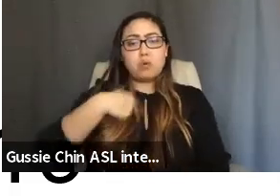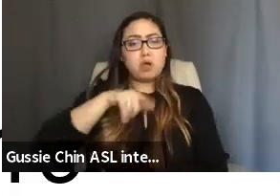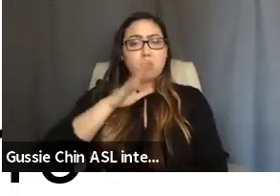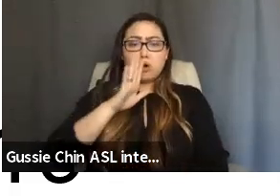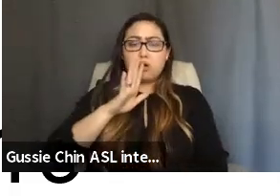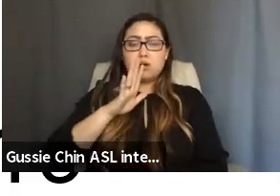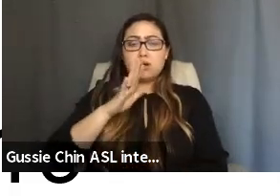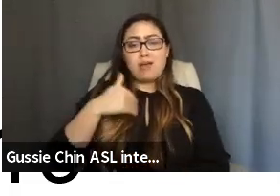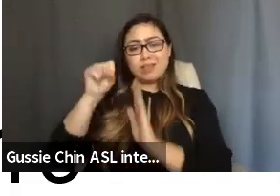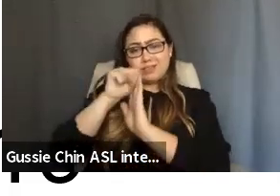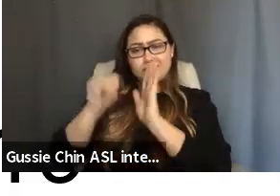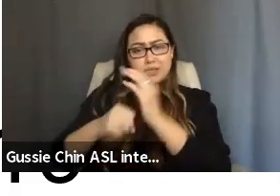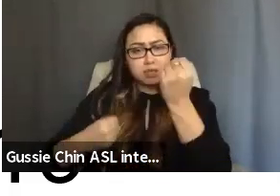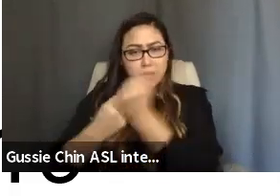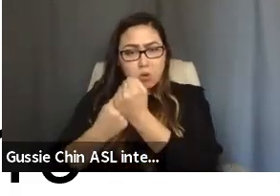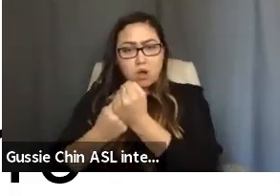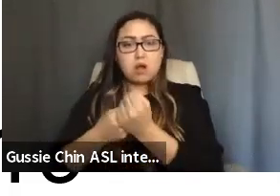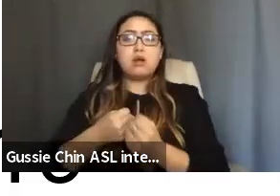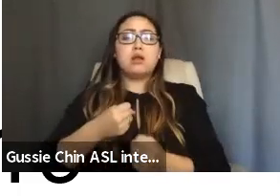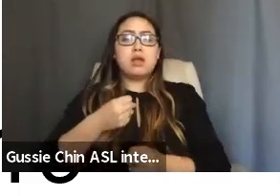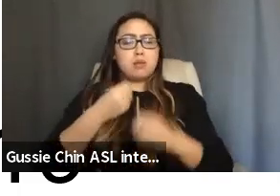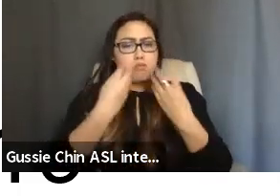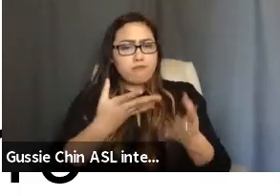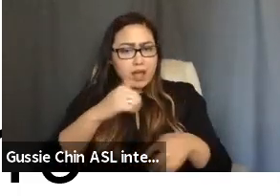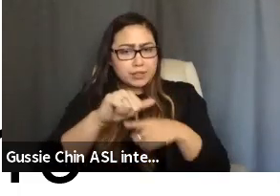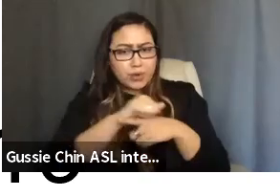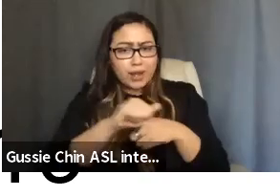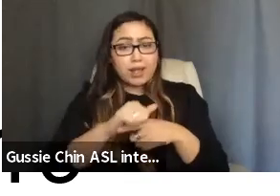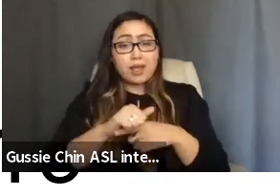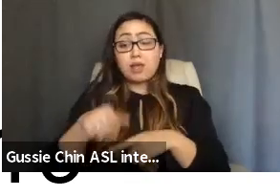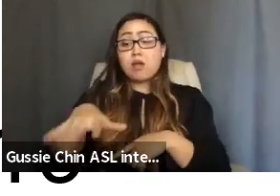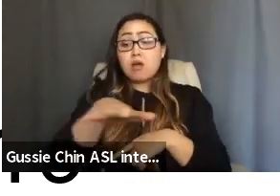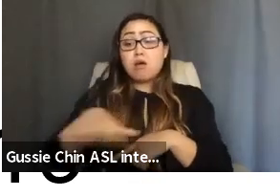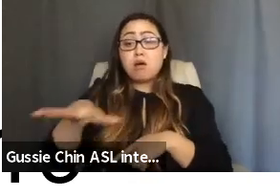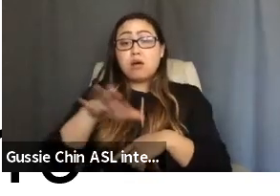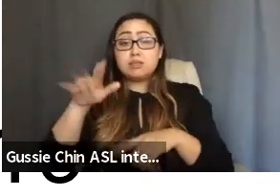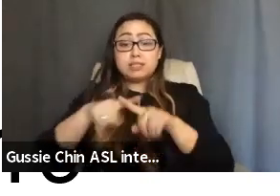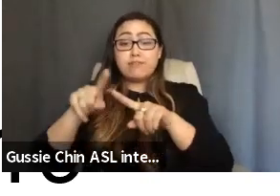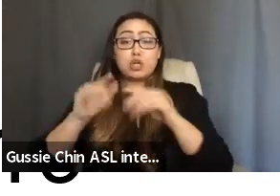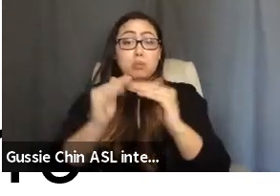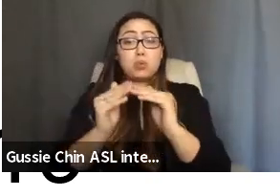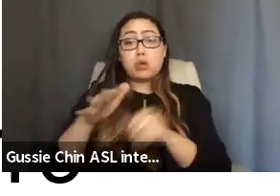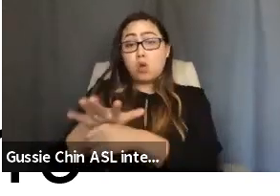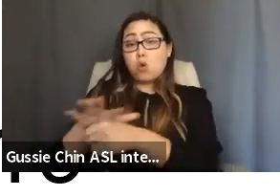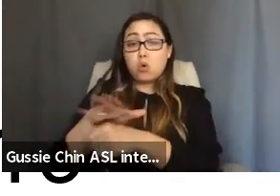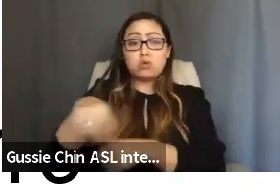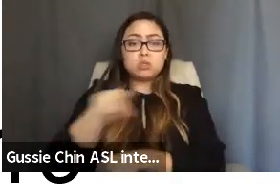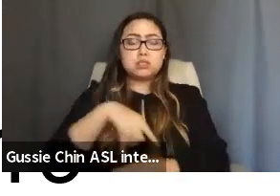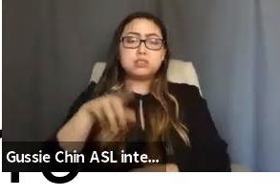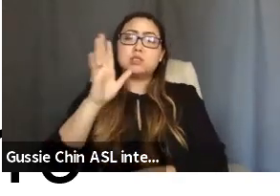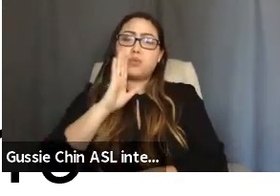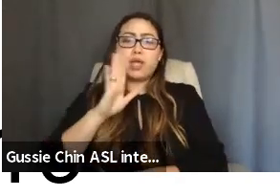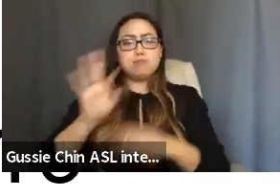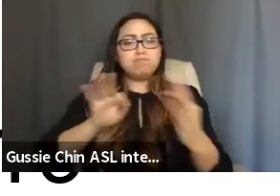execute it. And so that is where we're at now, and COVID just disrupted it, and now with trying